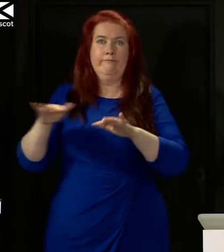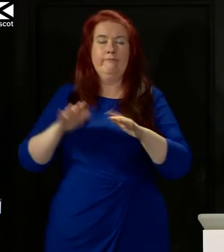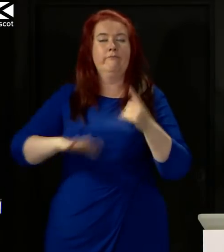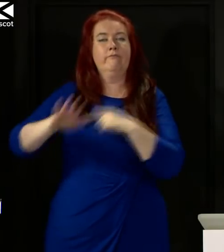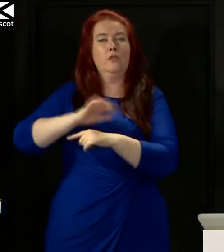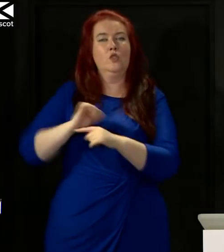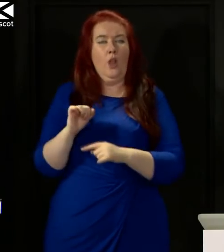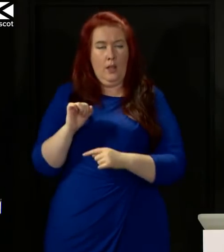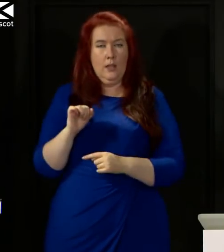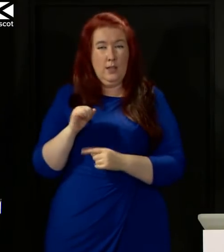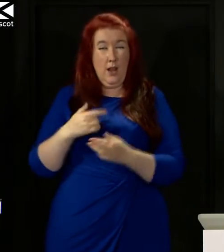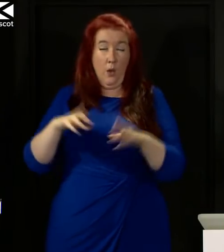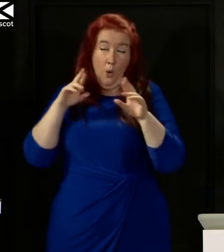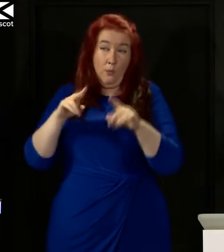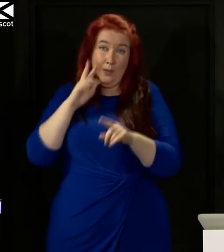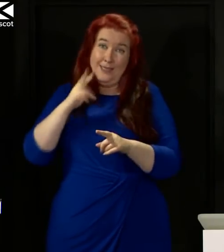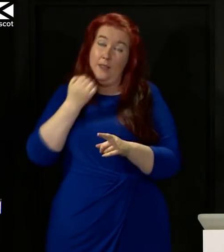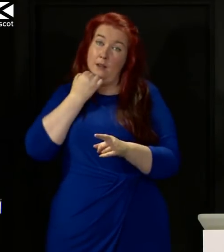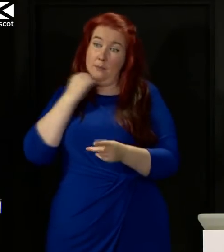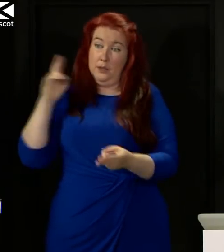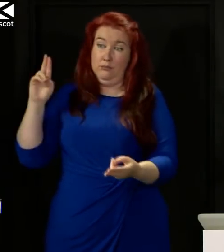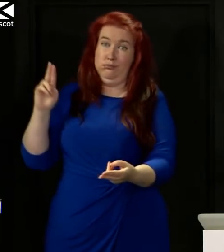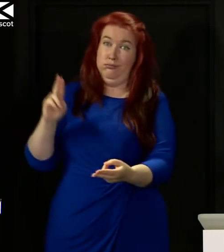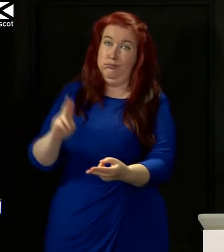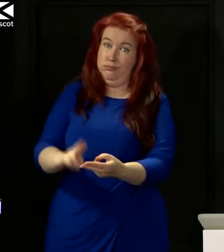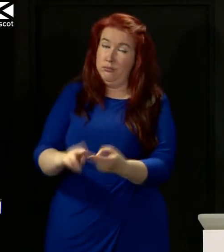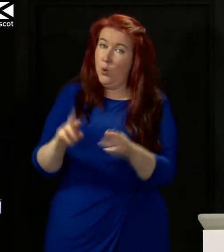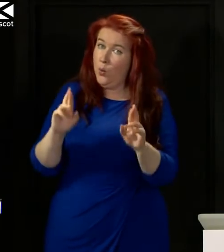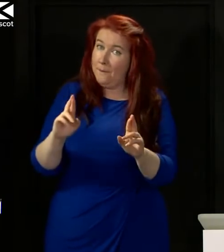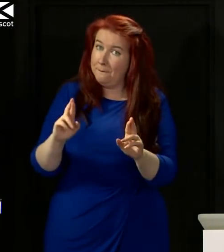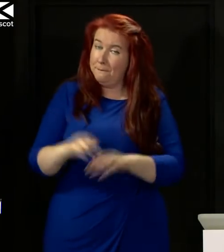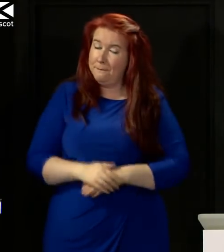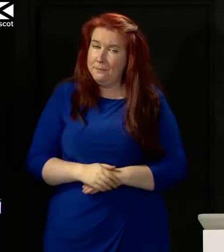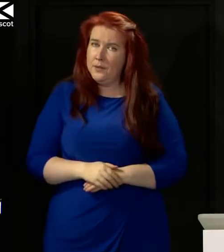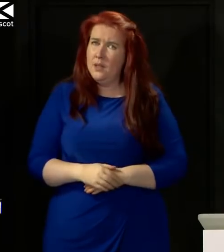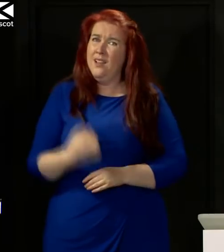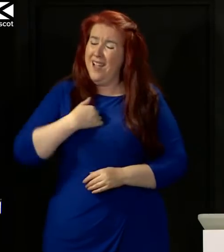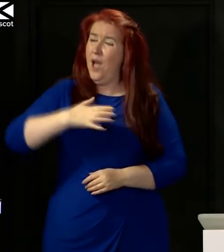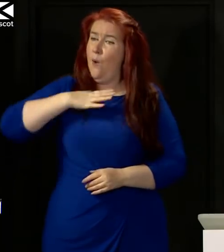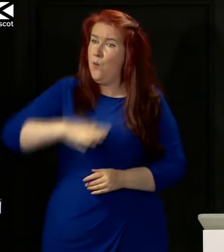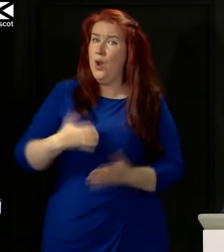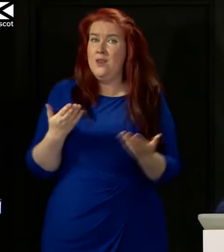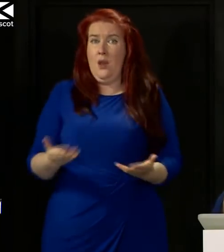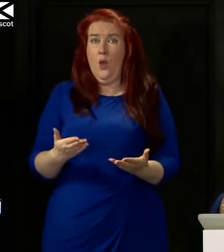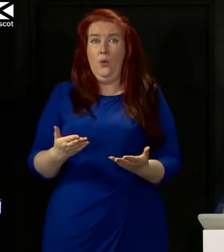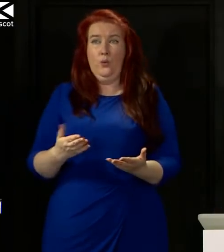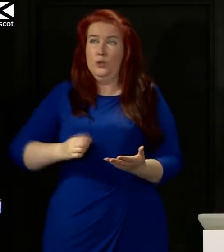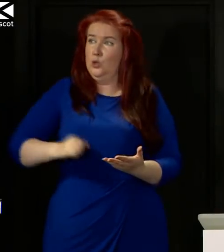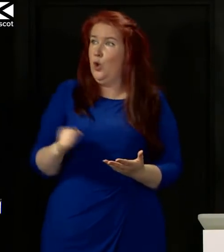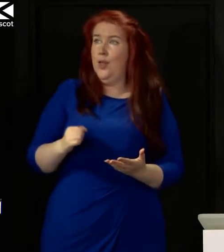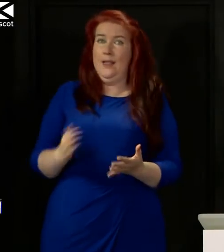continued downward movement in that. So I want now to get all of Scotland moving out